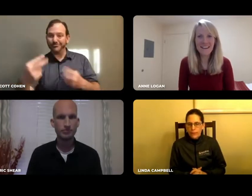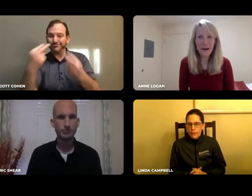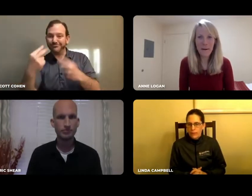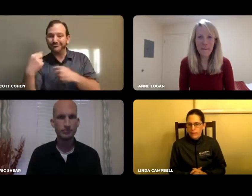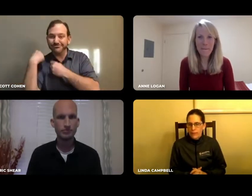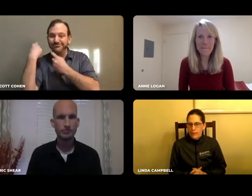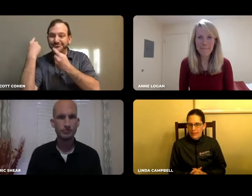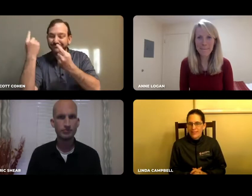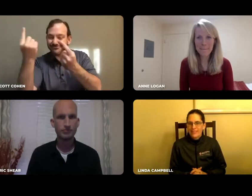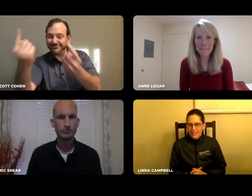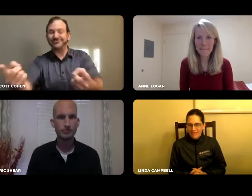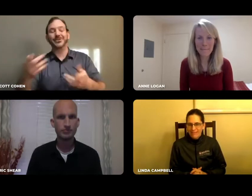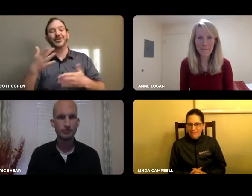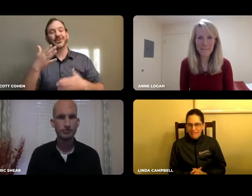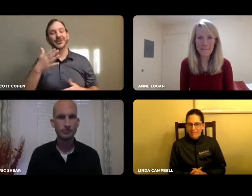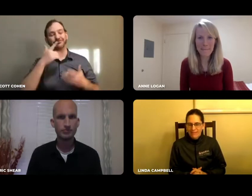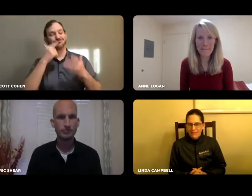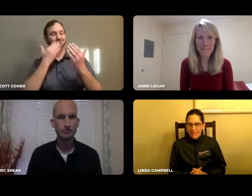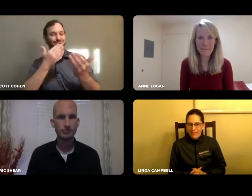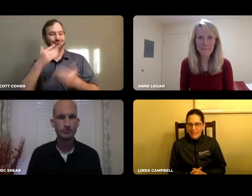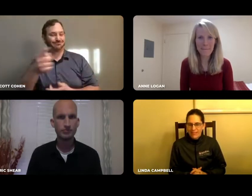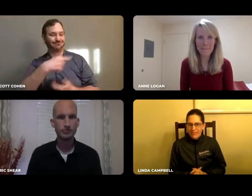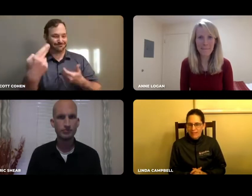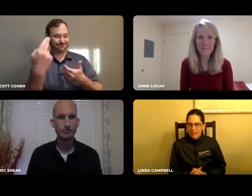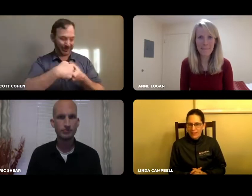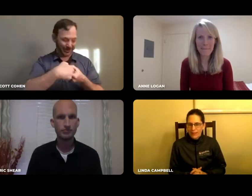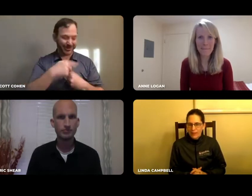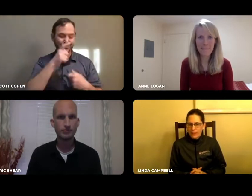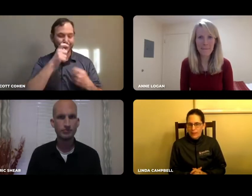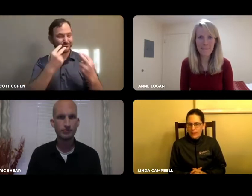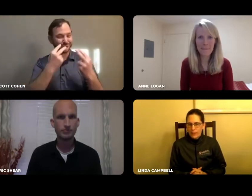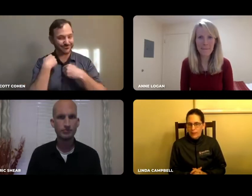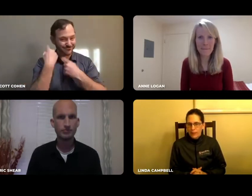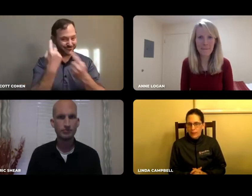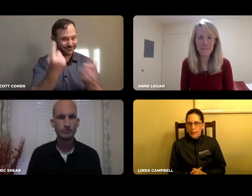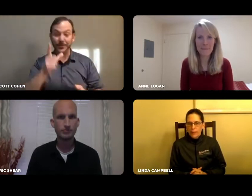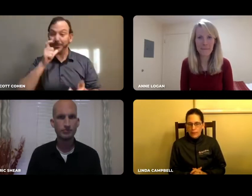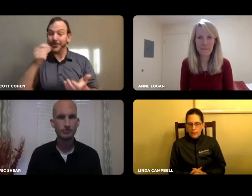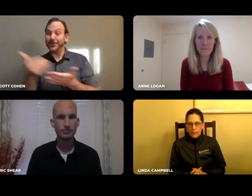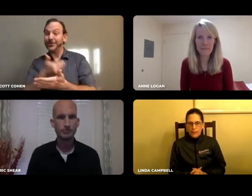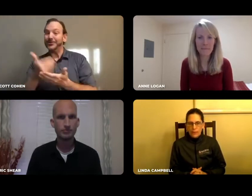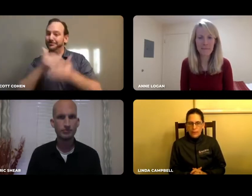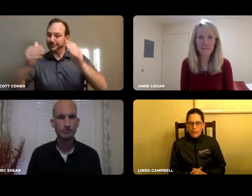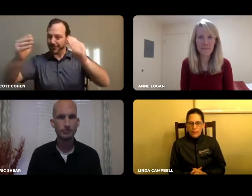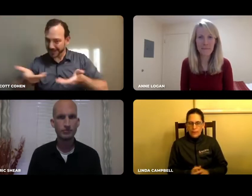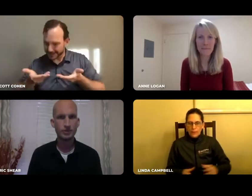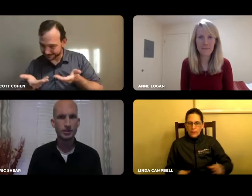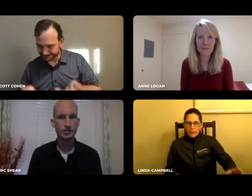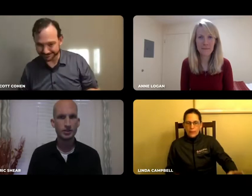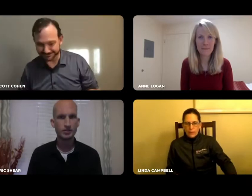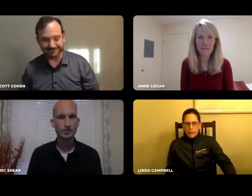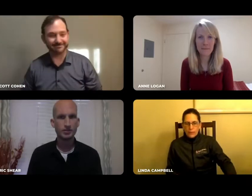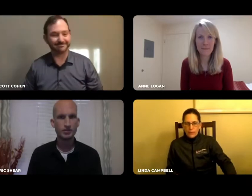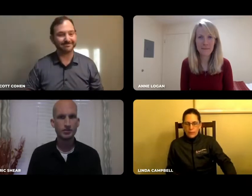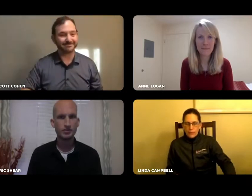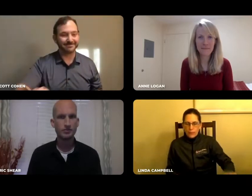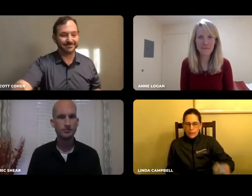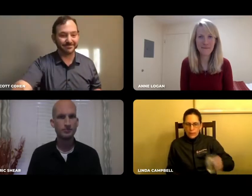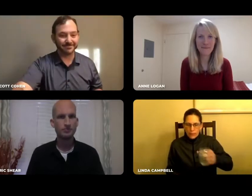webinar every month For those who have been with us each month, welcome back For any new attendees welcome!